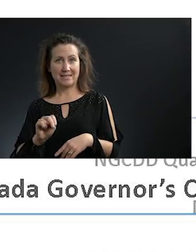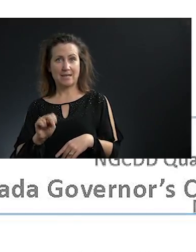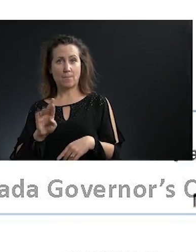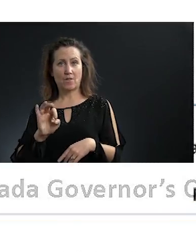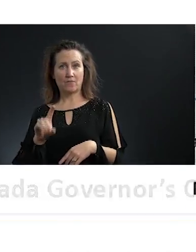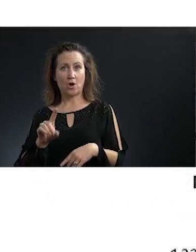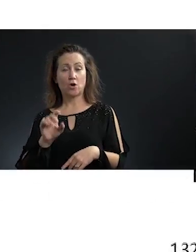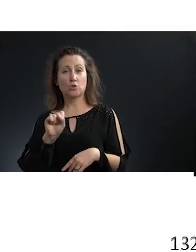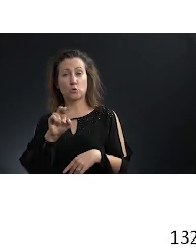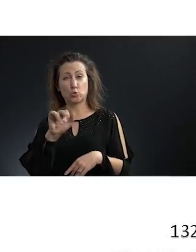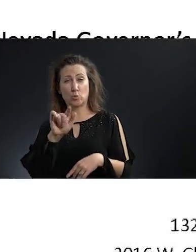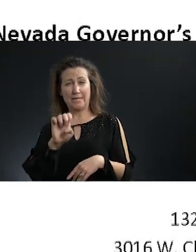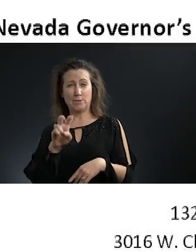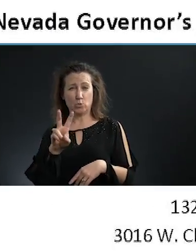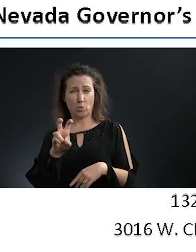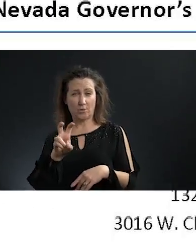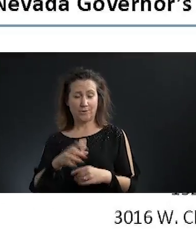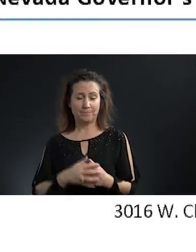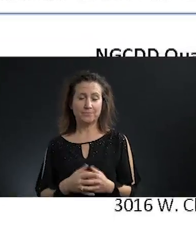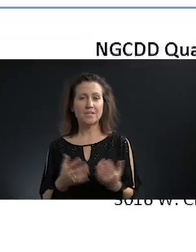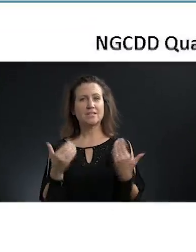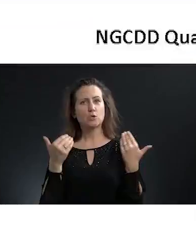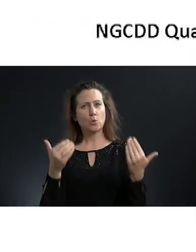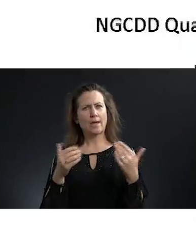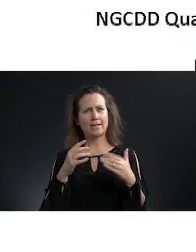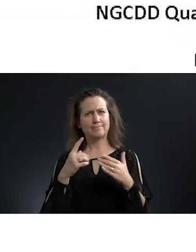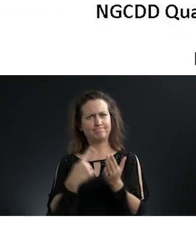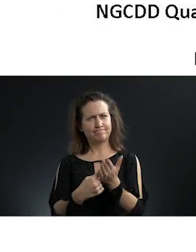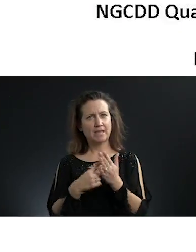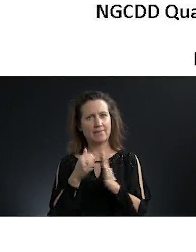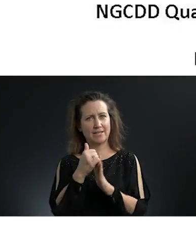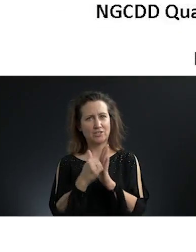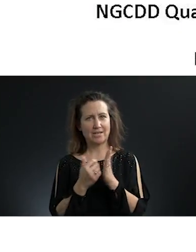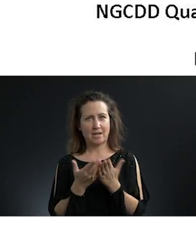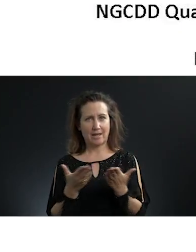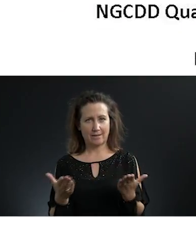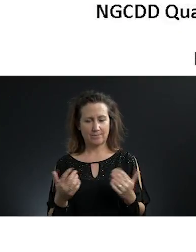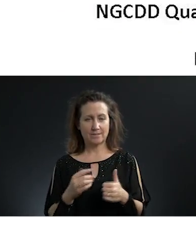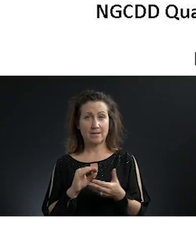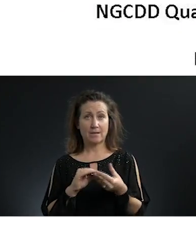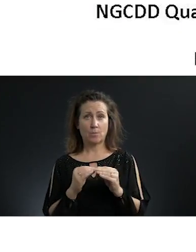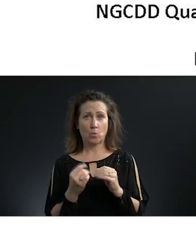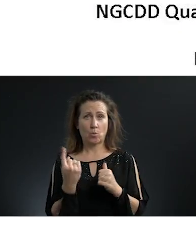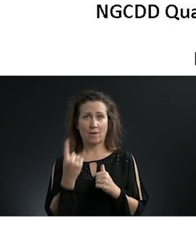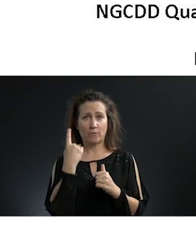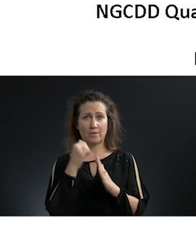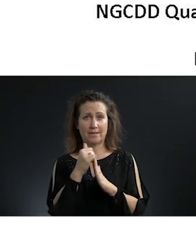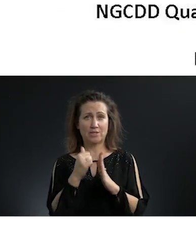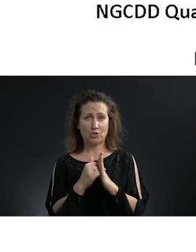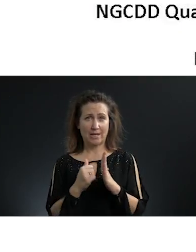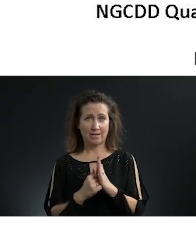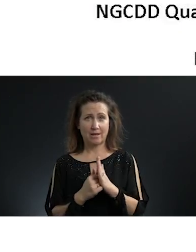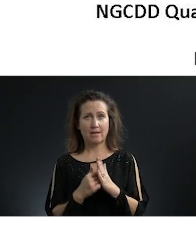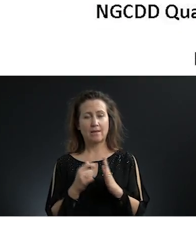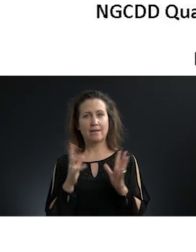So let's dive into our agenda items for this meeting so item number one [on] the agenda is call to order